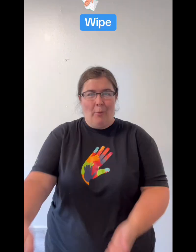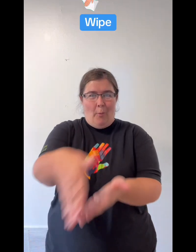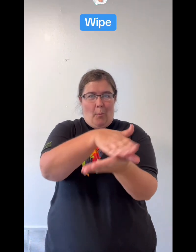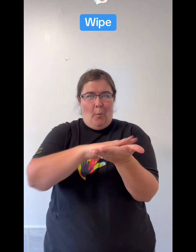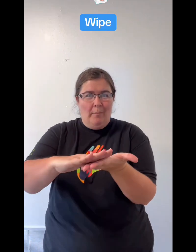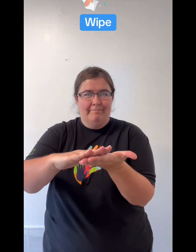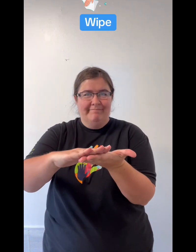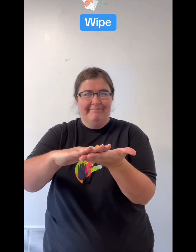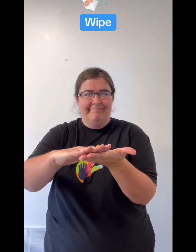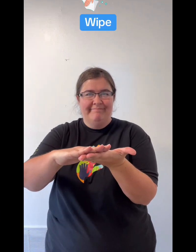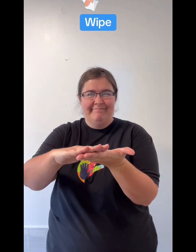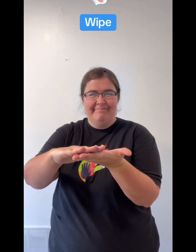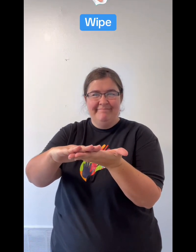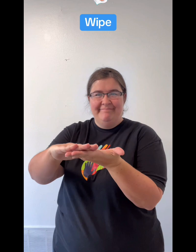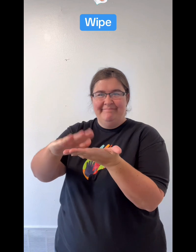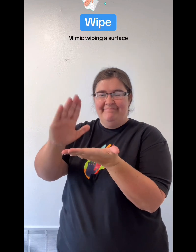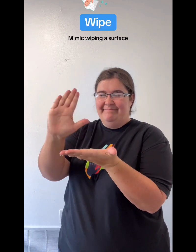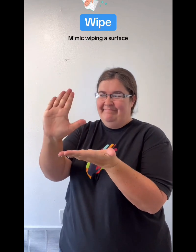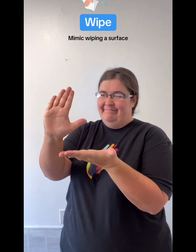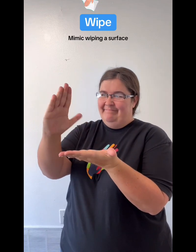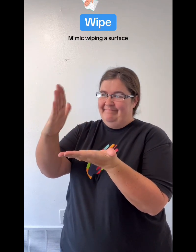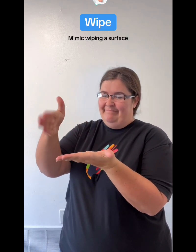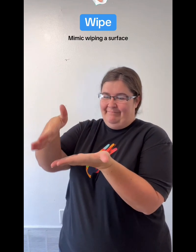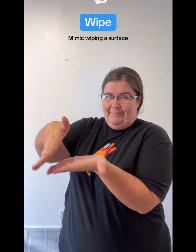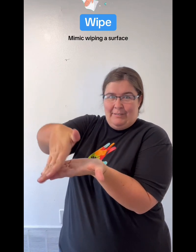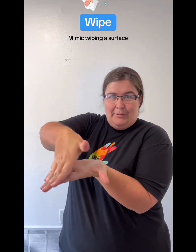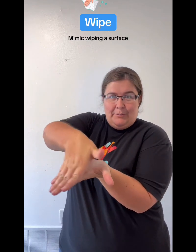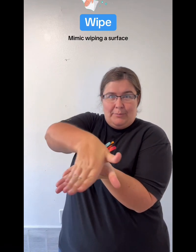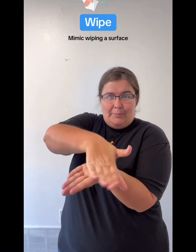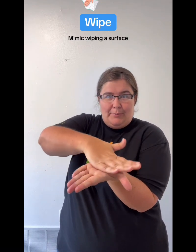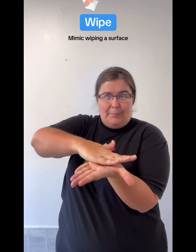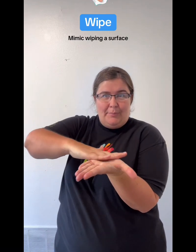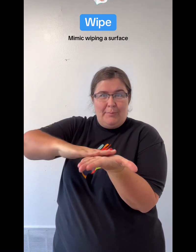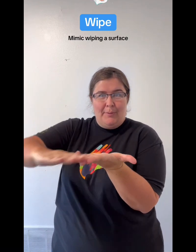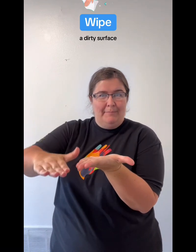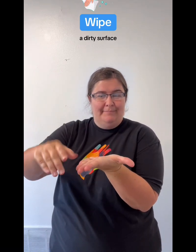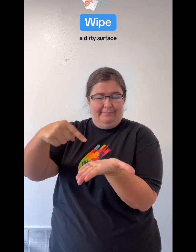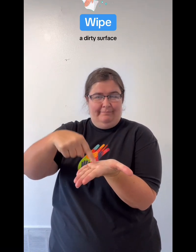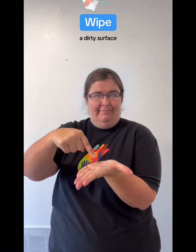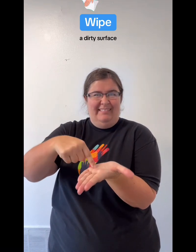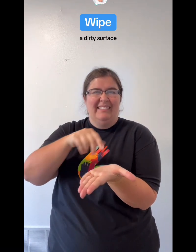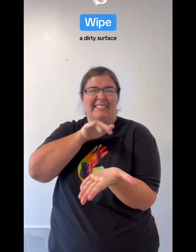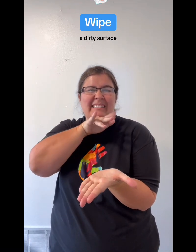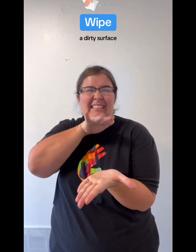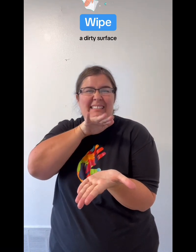How to sign "wipe" in ASL Mimic wiping a surface, a dirty surface